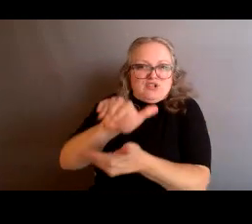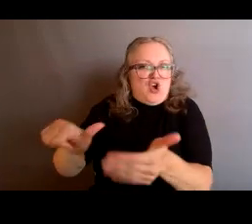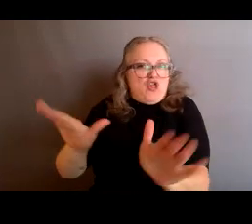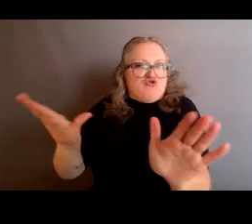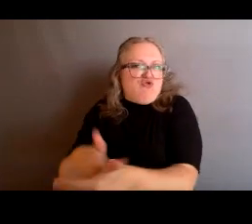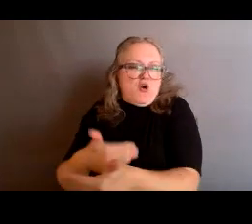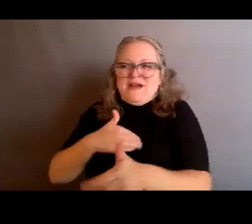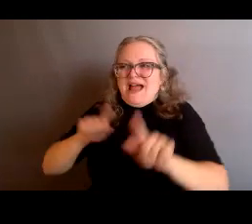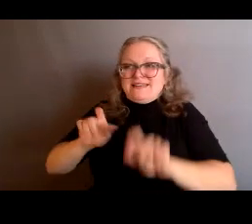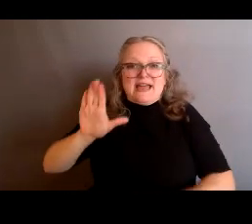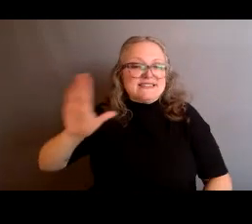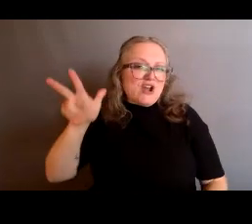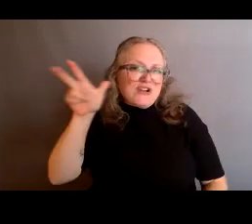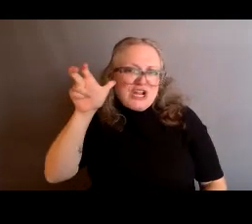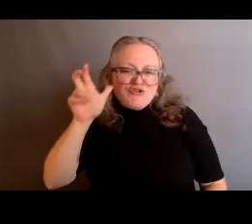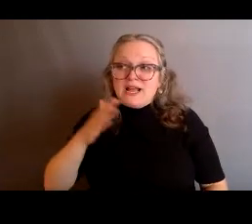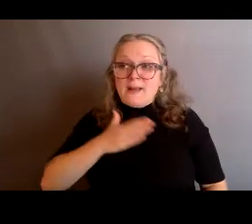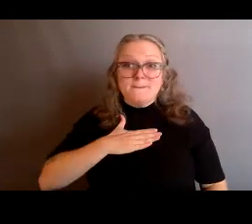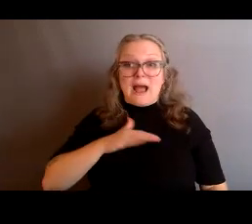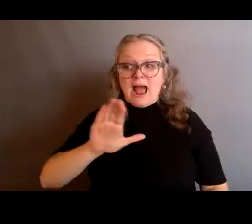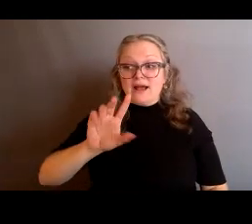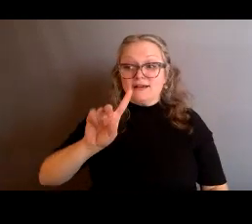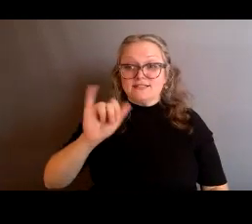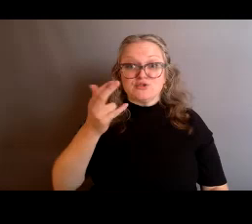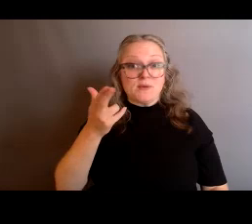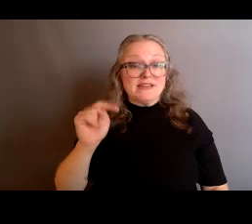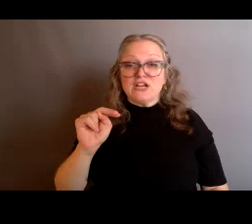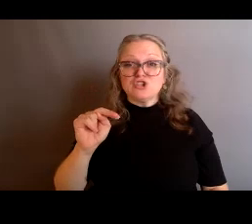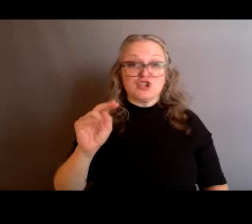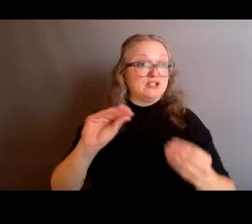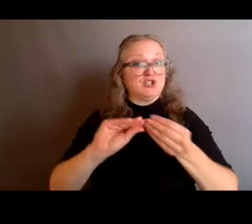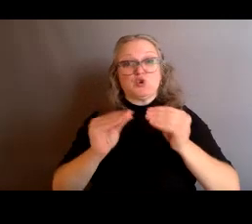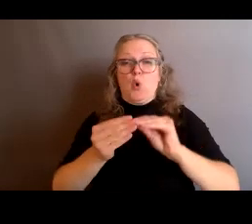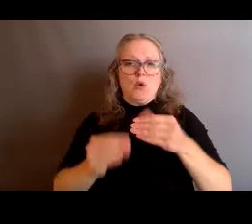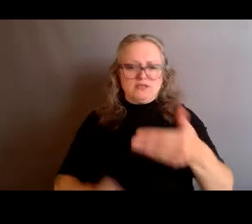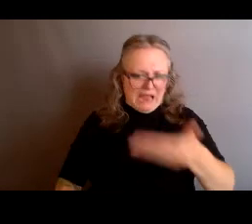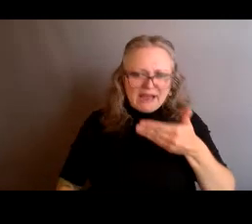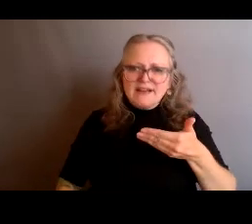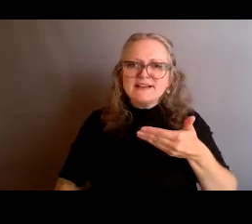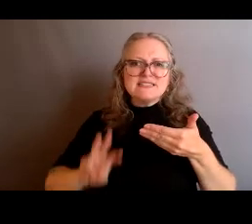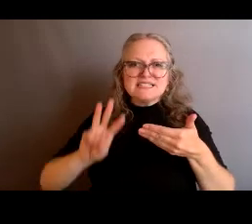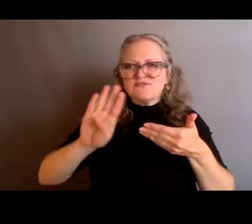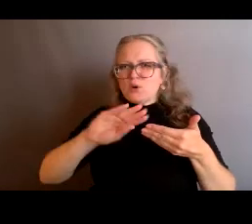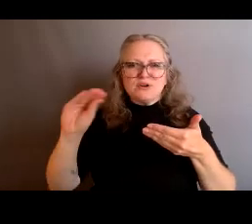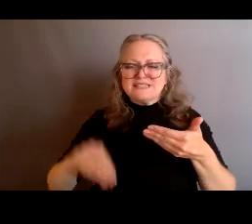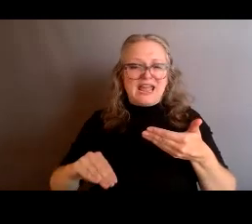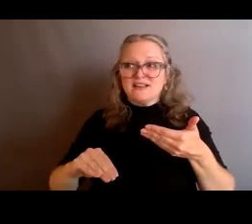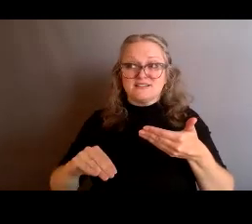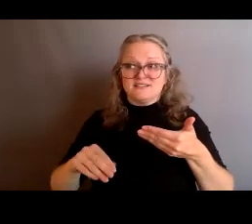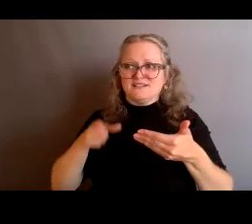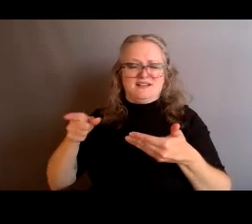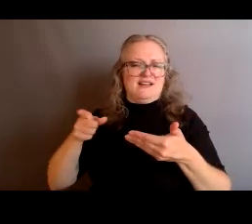Is 64%. They're not going to do better out there in the environment where there's noise and everything, then they will in a $10,000